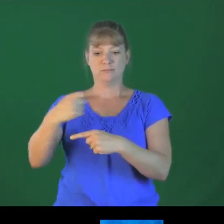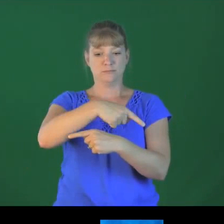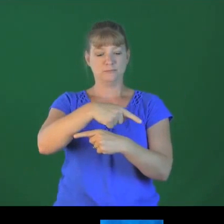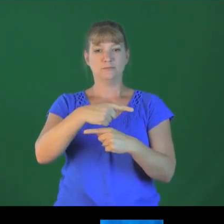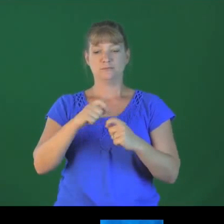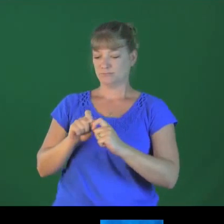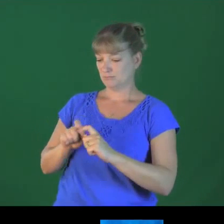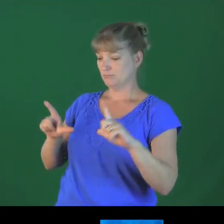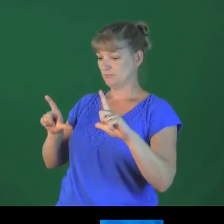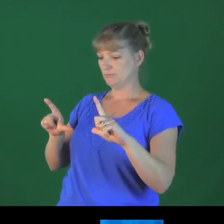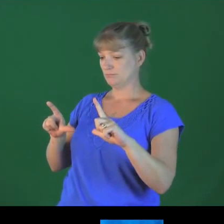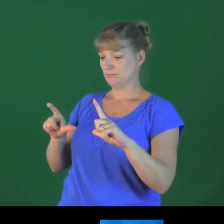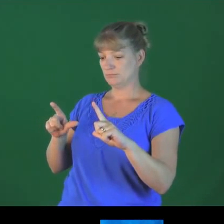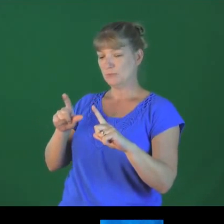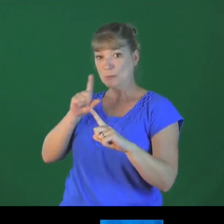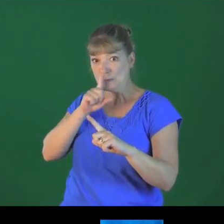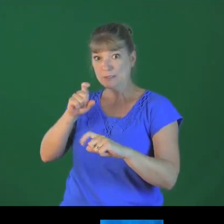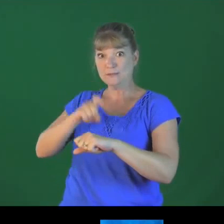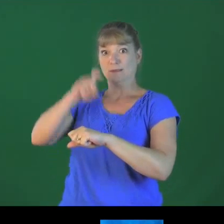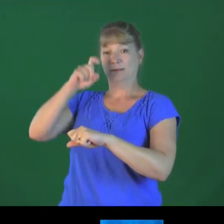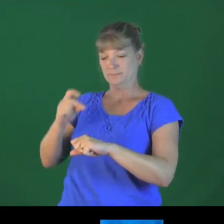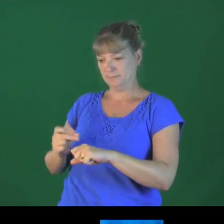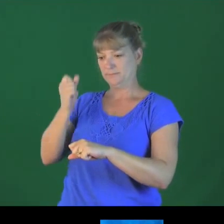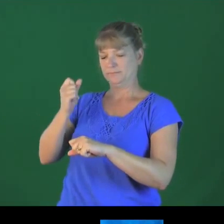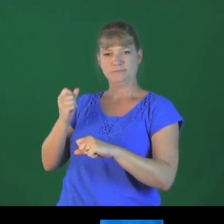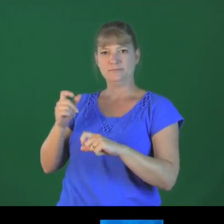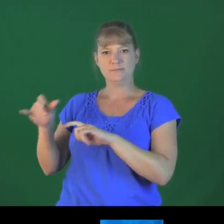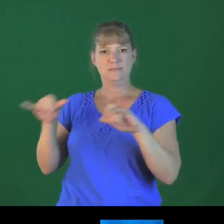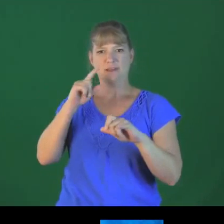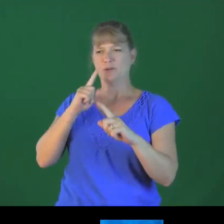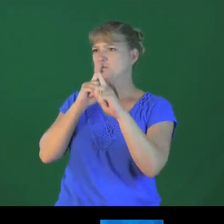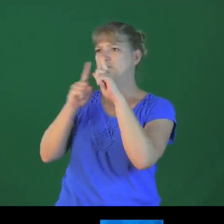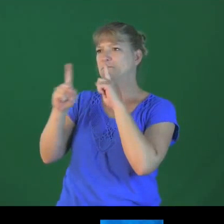and it shows up real time, so it's just like having a conversation.